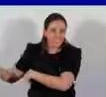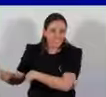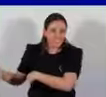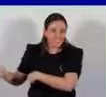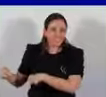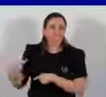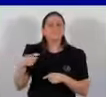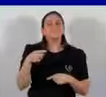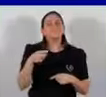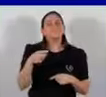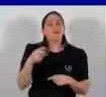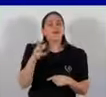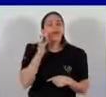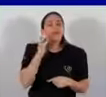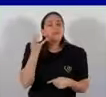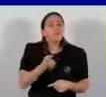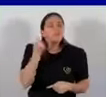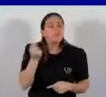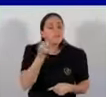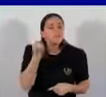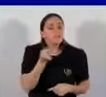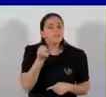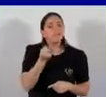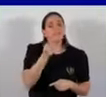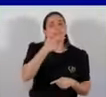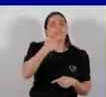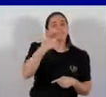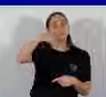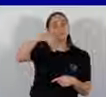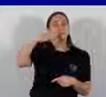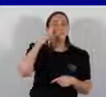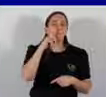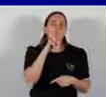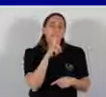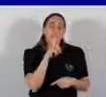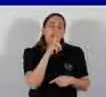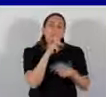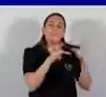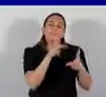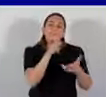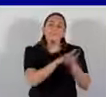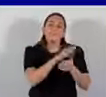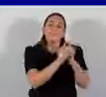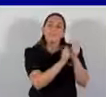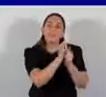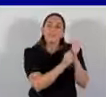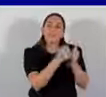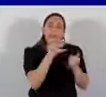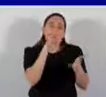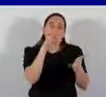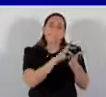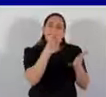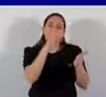That is one of the wonderful things that Adam Smith When he speaks of the pin factory